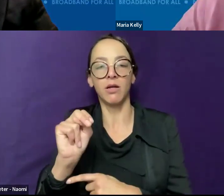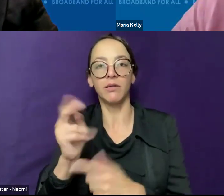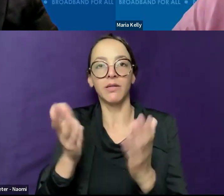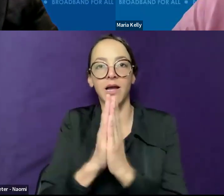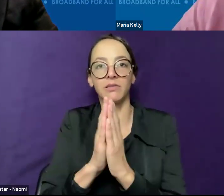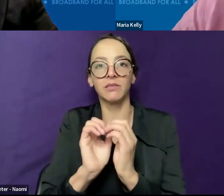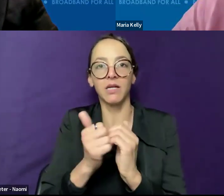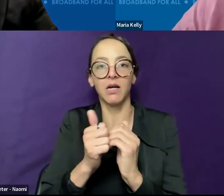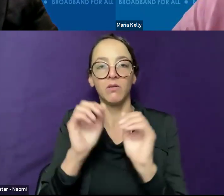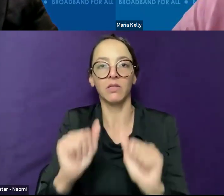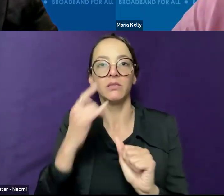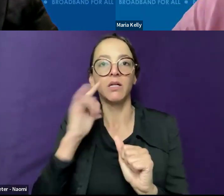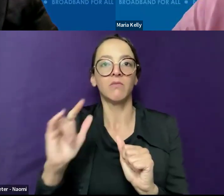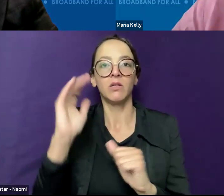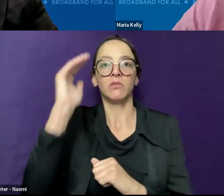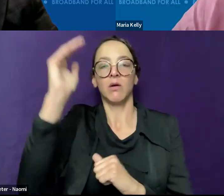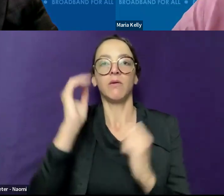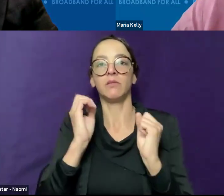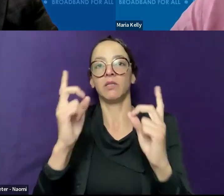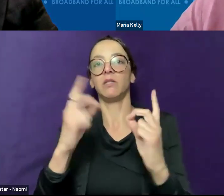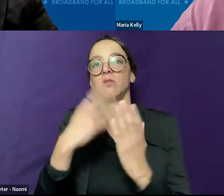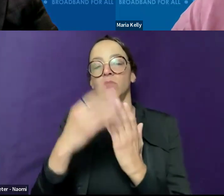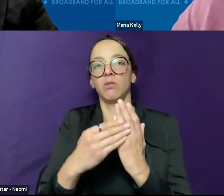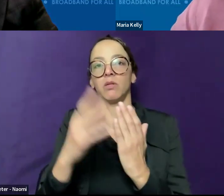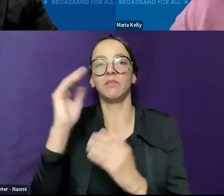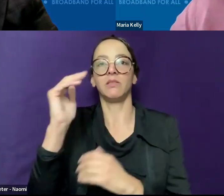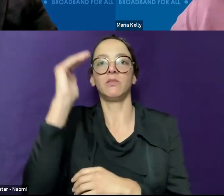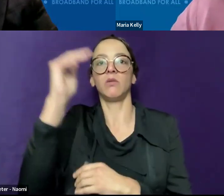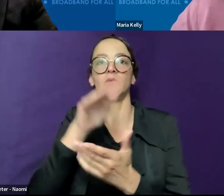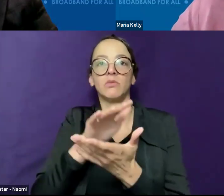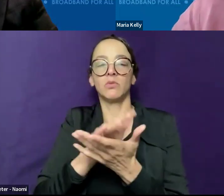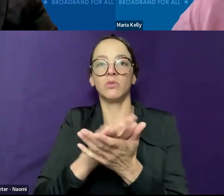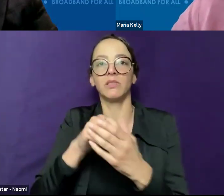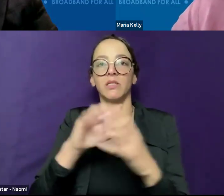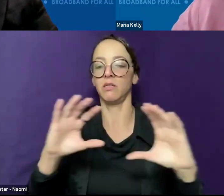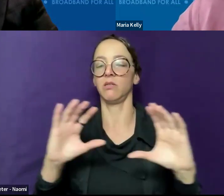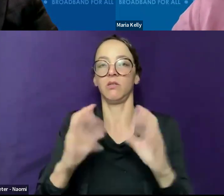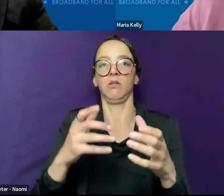education programs and adult schools and consortia obtain grant funding? And Shawn, we will cover